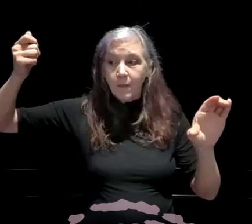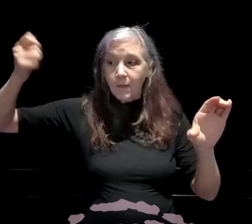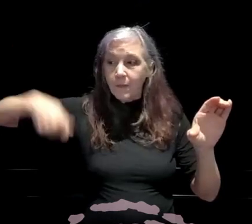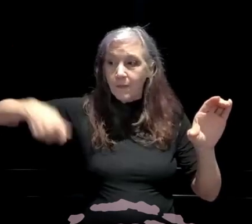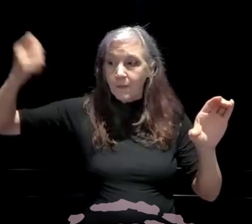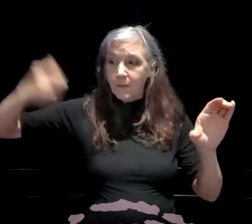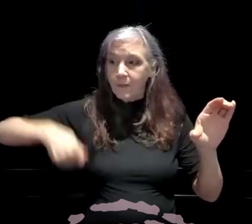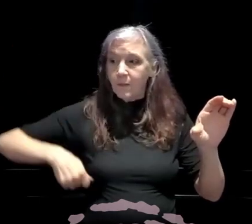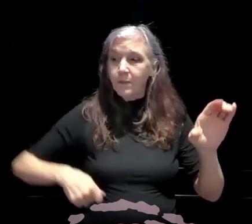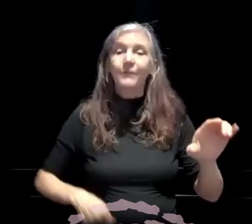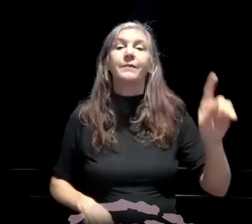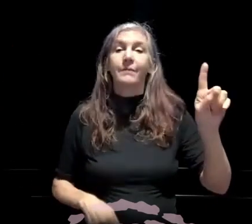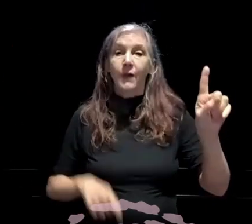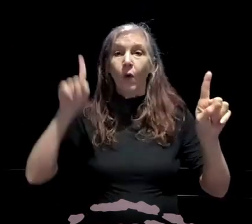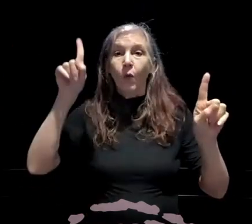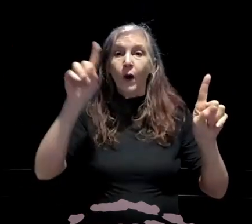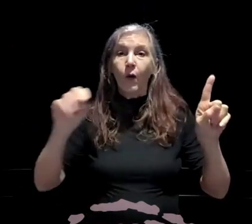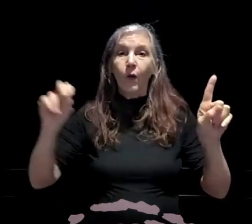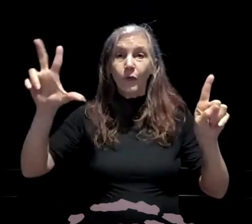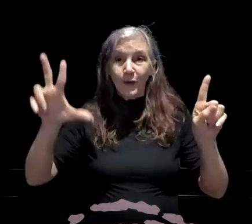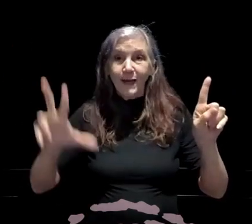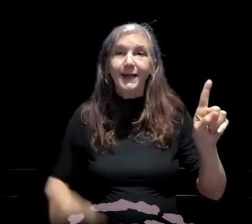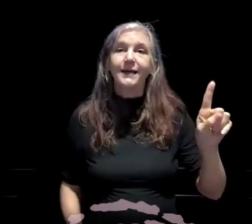Thank you so much, number one.